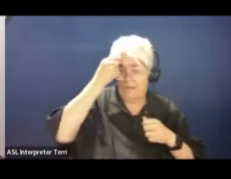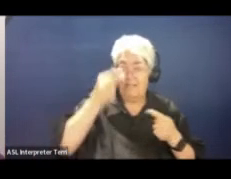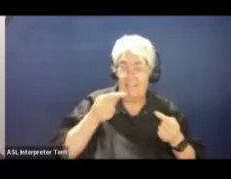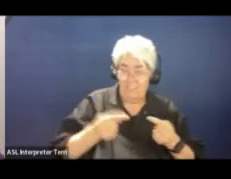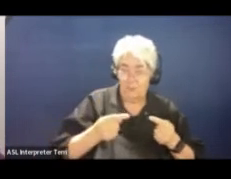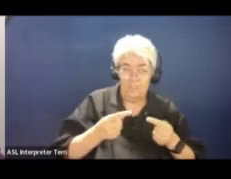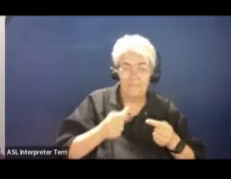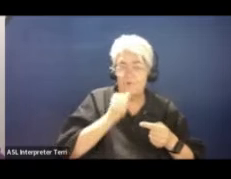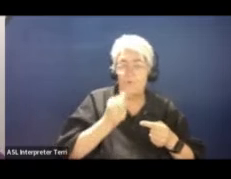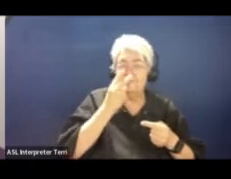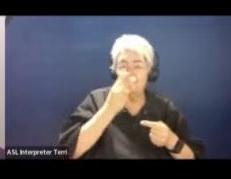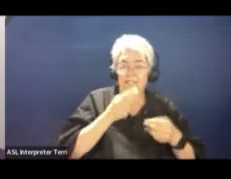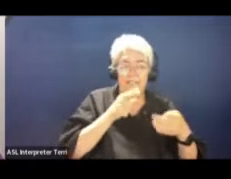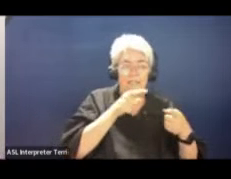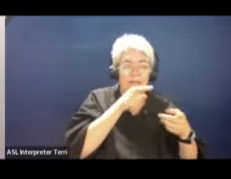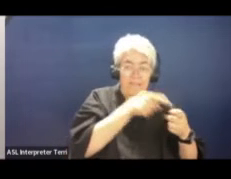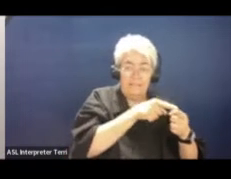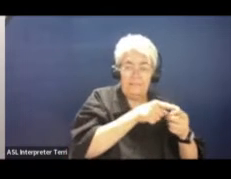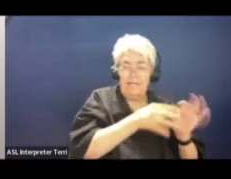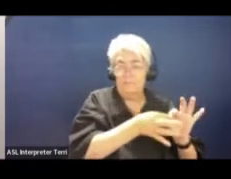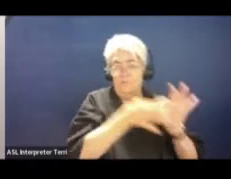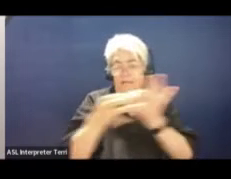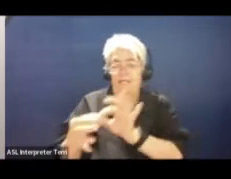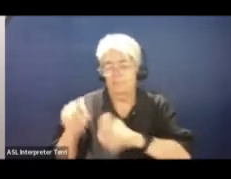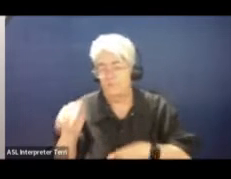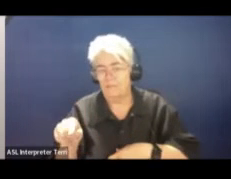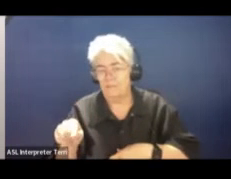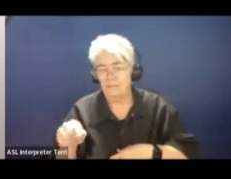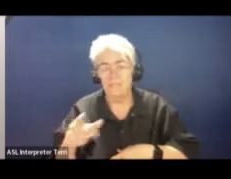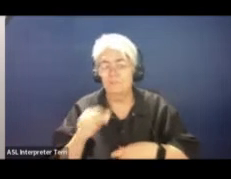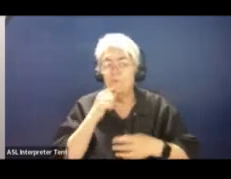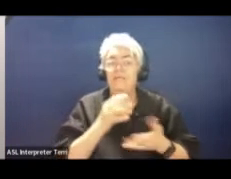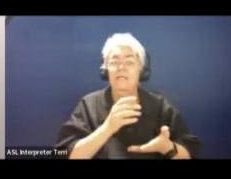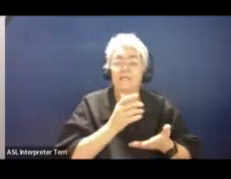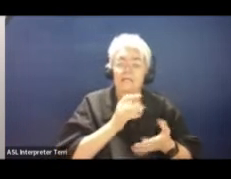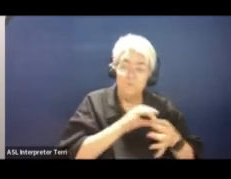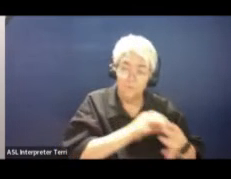the dots throughout the process and always explaining what we're doing. Especially if someone can